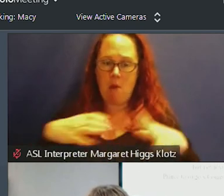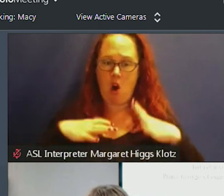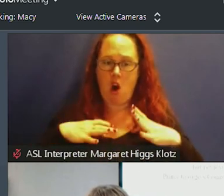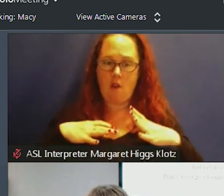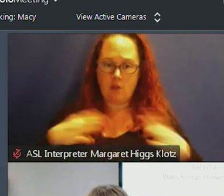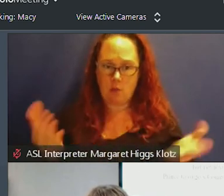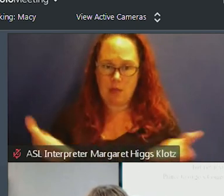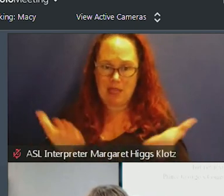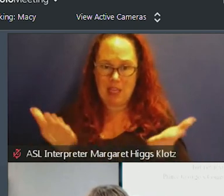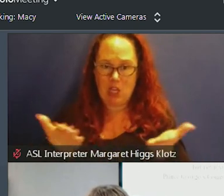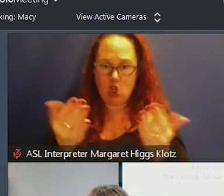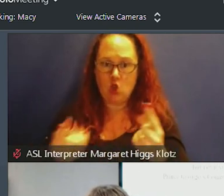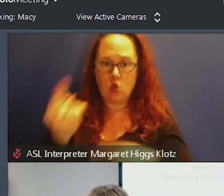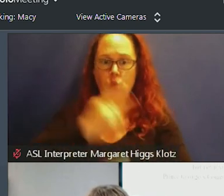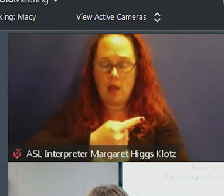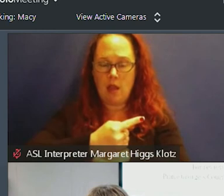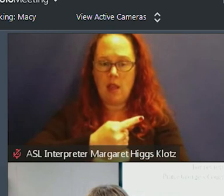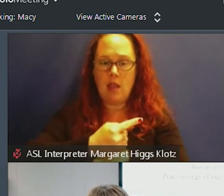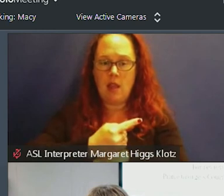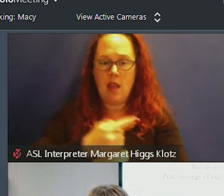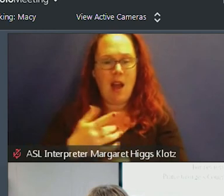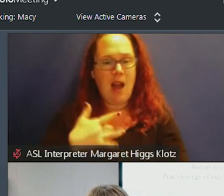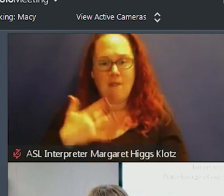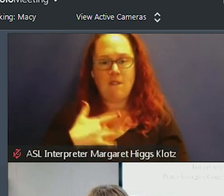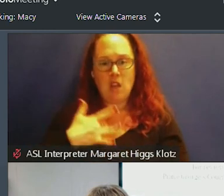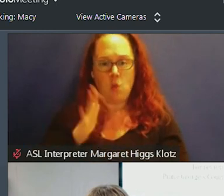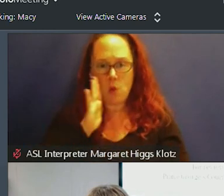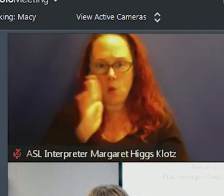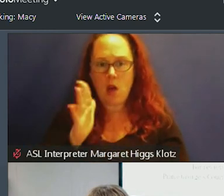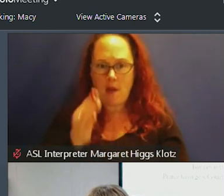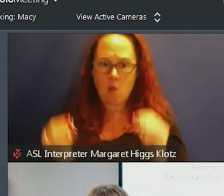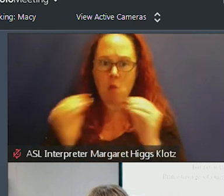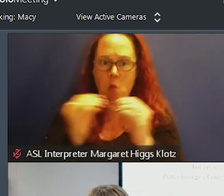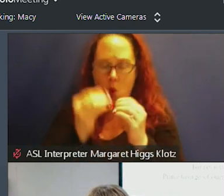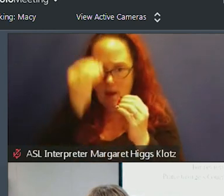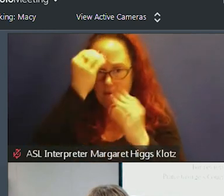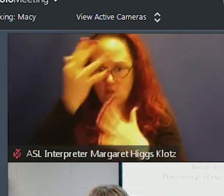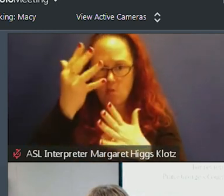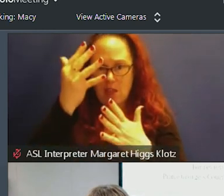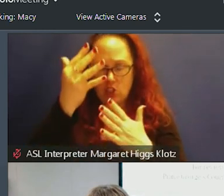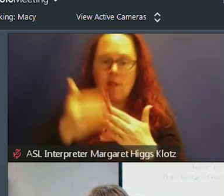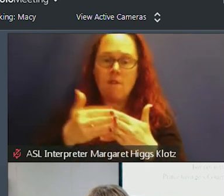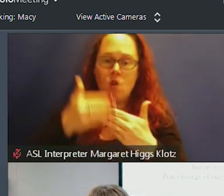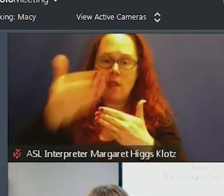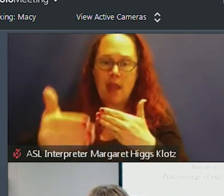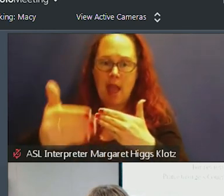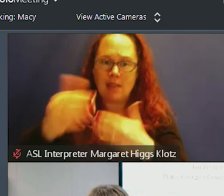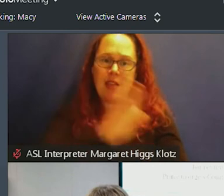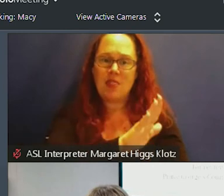I think that we're going to have more information before the next hearing their testimony will be more informed.